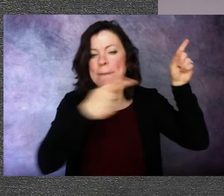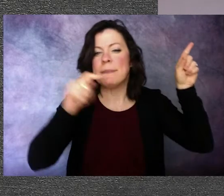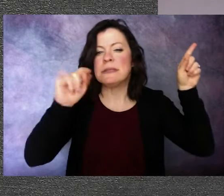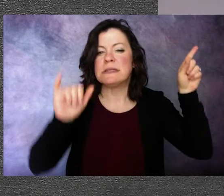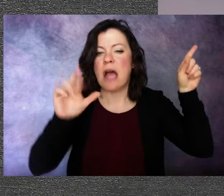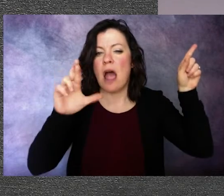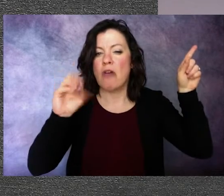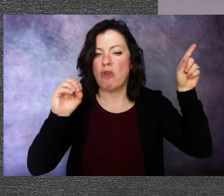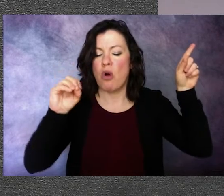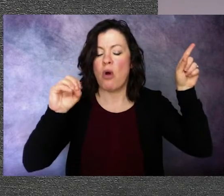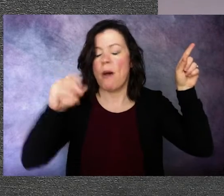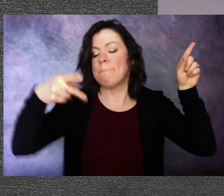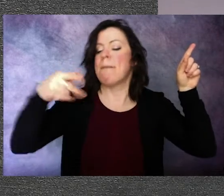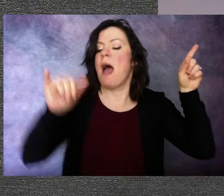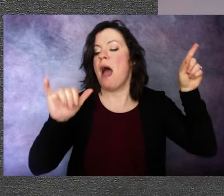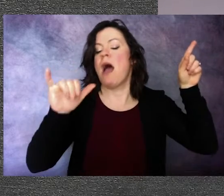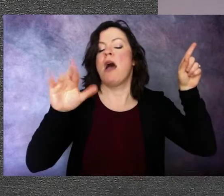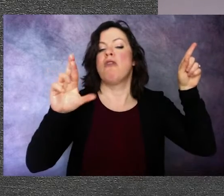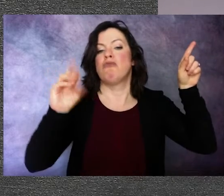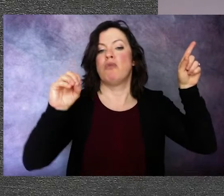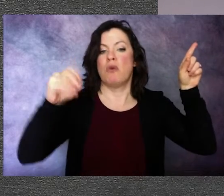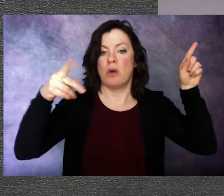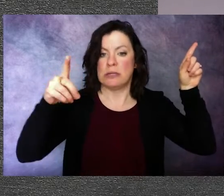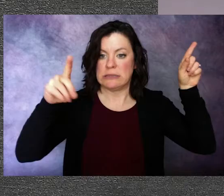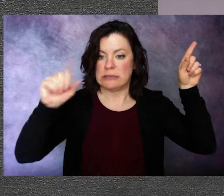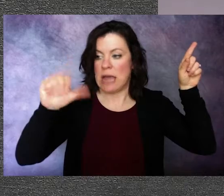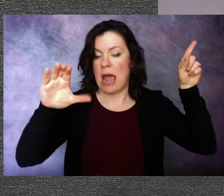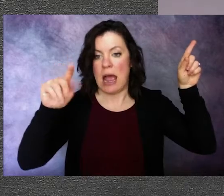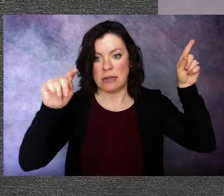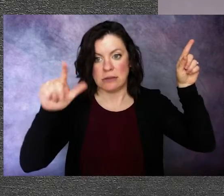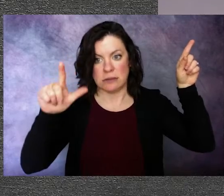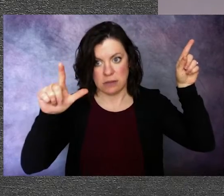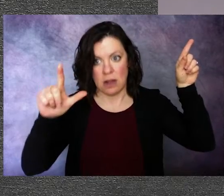And you can see the ribs and the body, the feet.